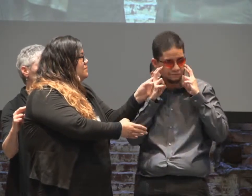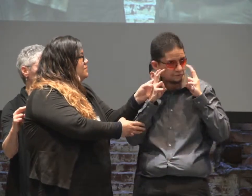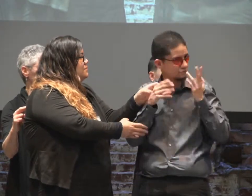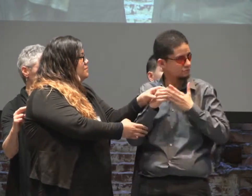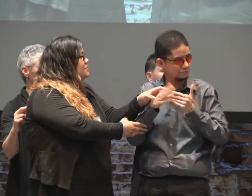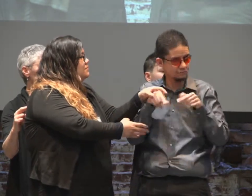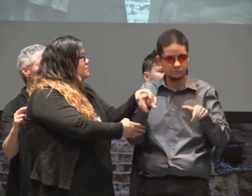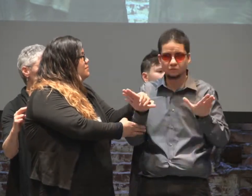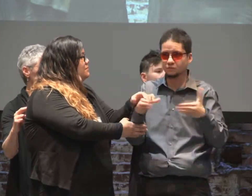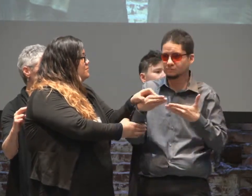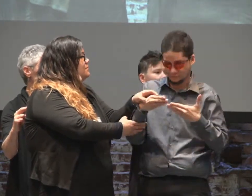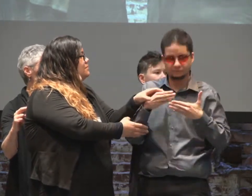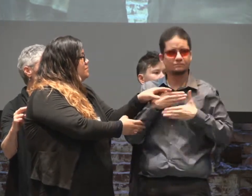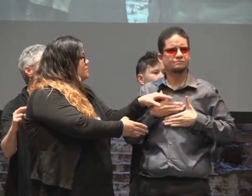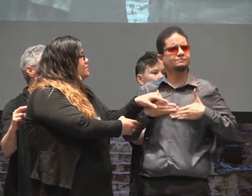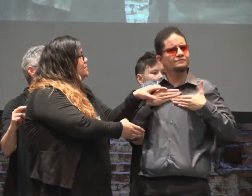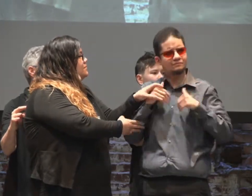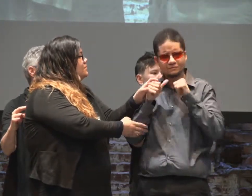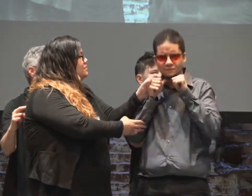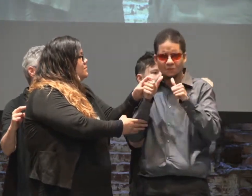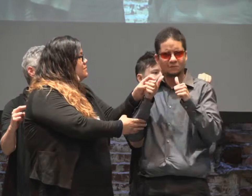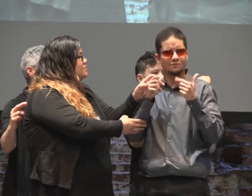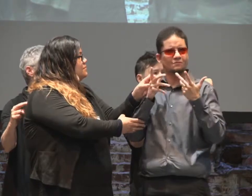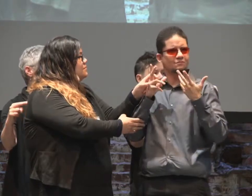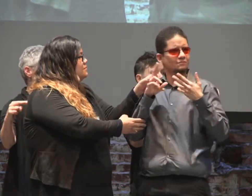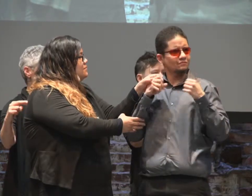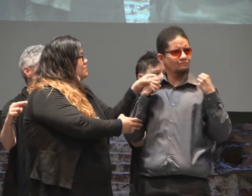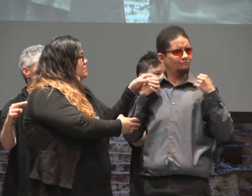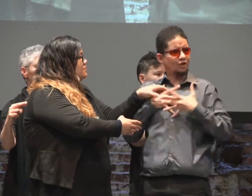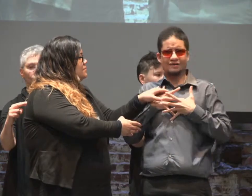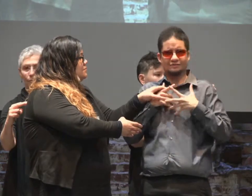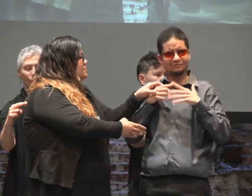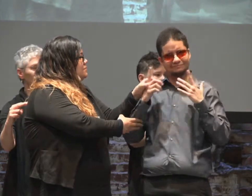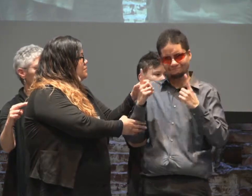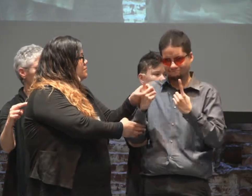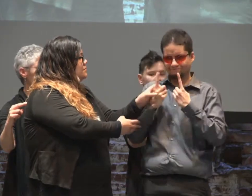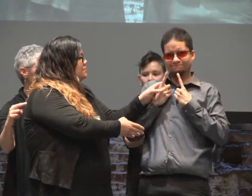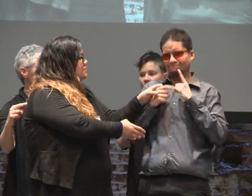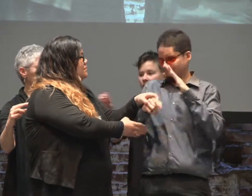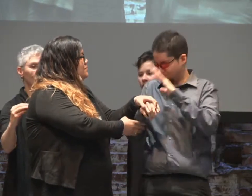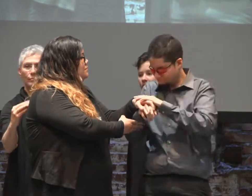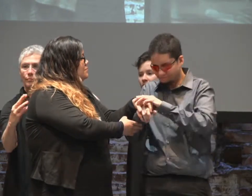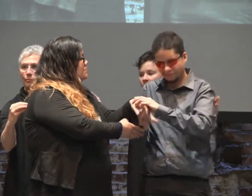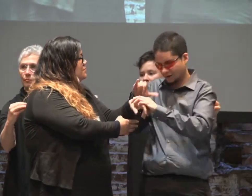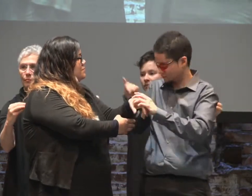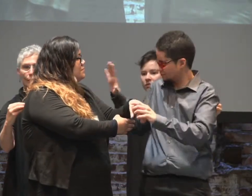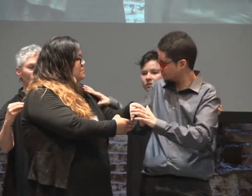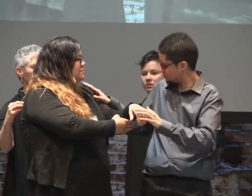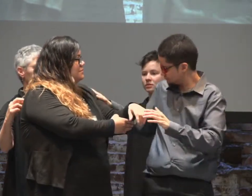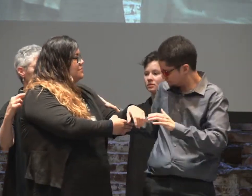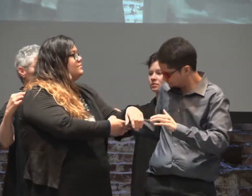with any DeafBlind individual, myself, or Yash, please, don't hesitate to come right up to us